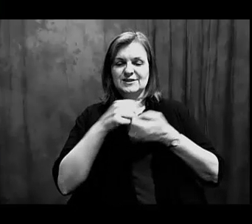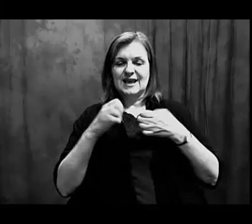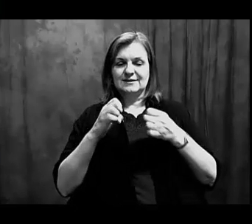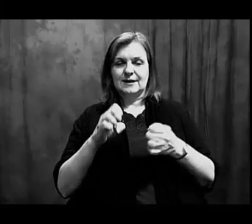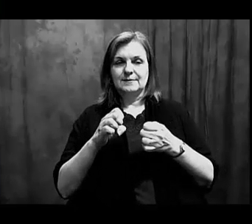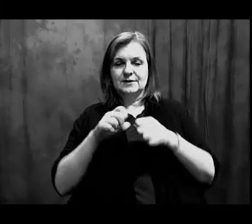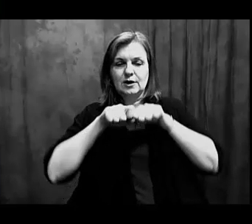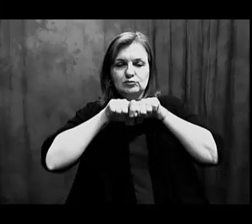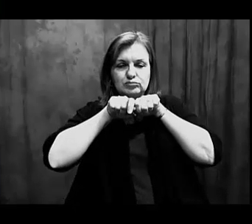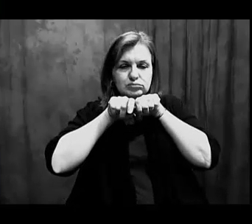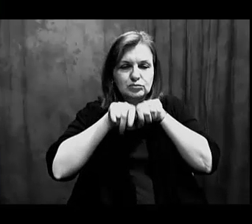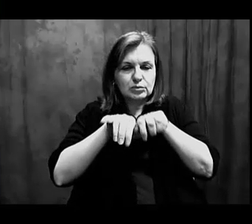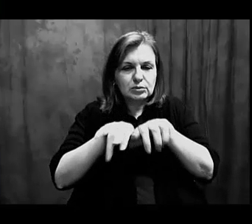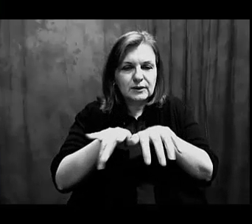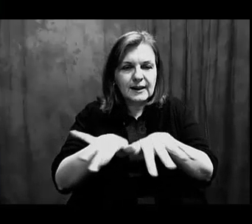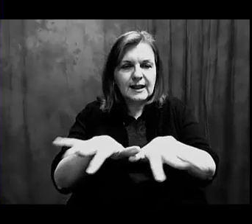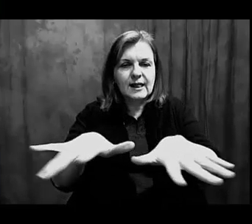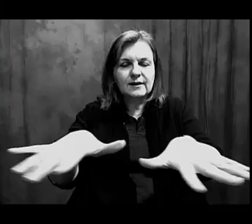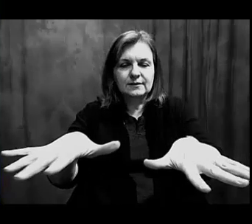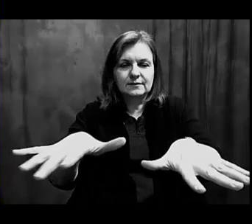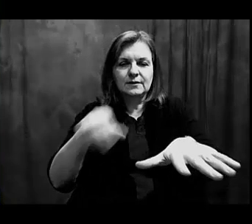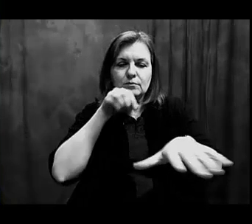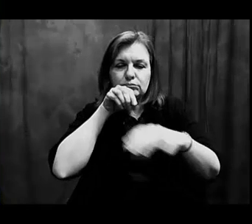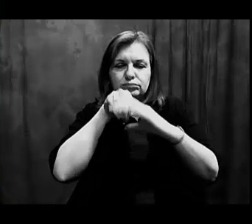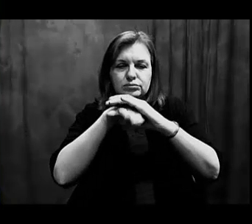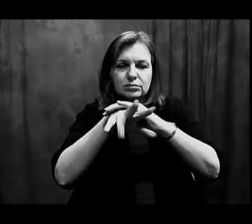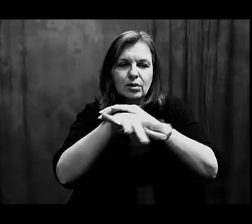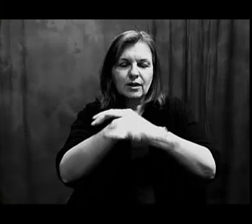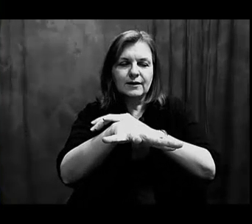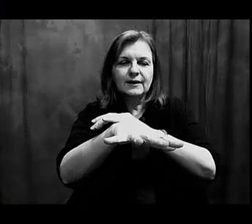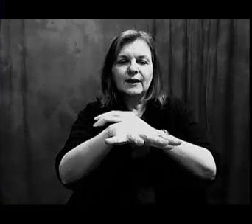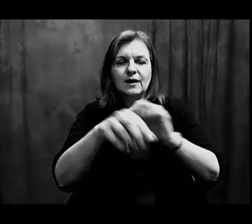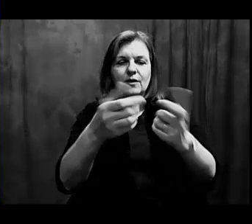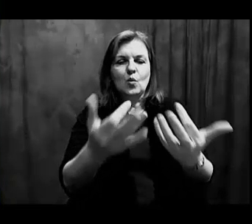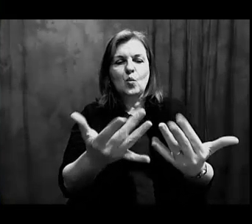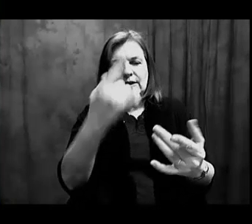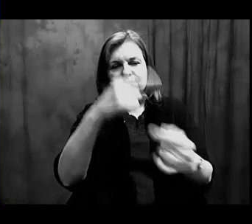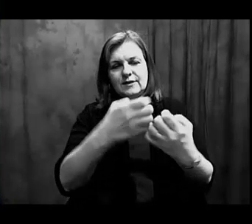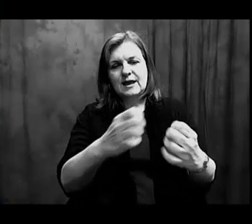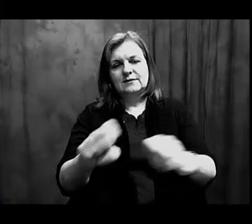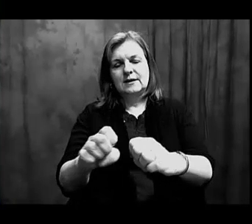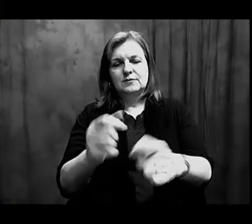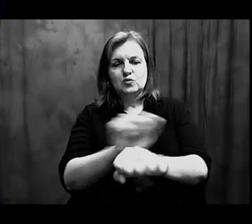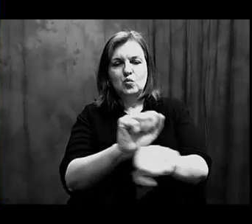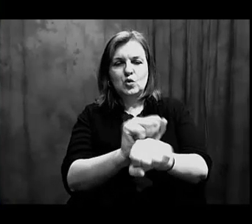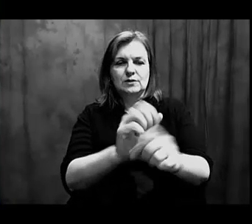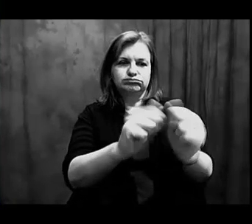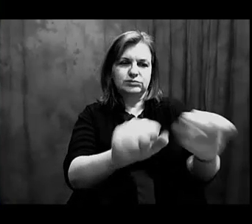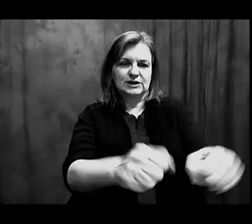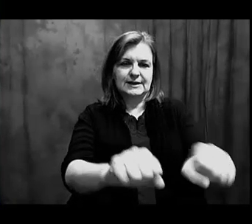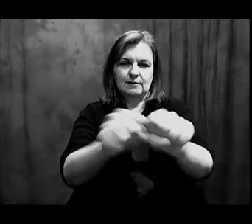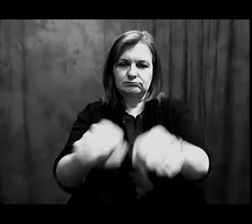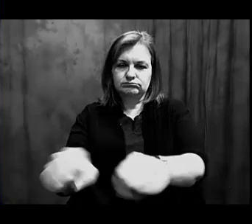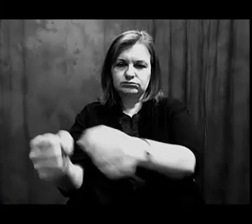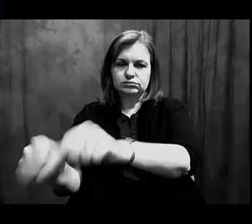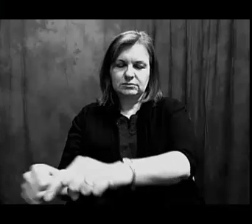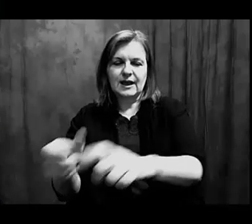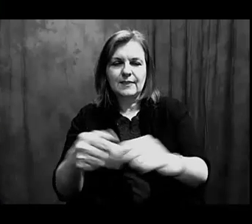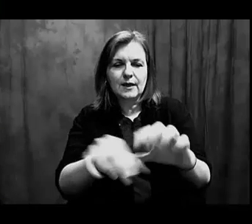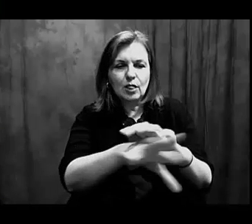so what they're going to do is release these enzymes on to a food supply -- wait for those enzymes to work externally and then